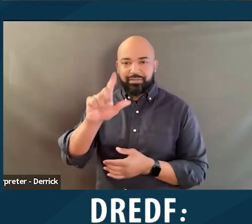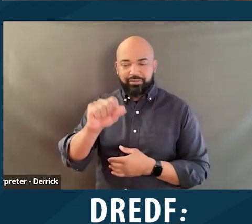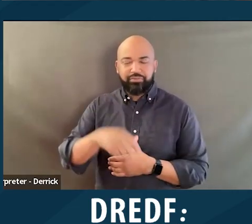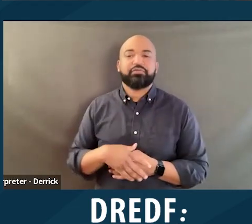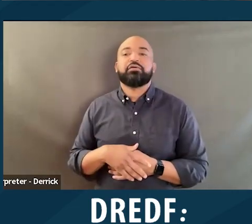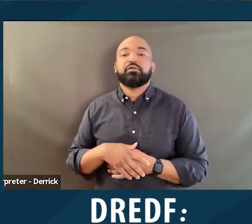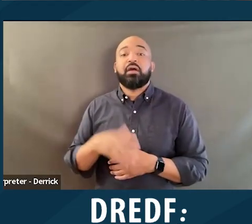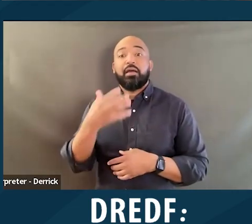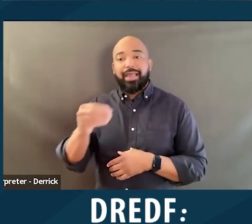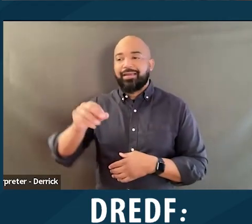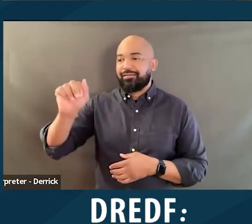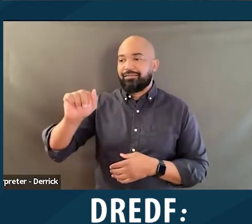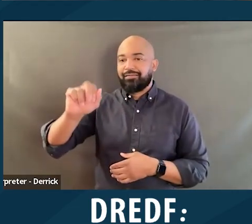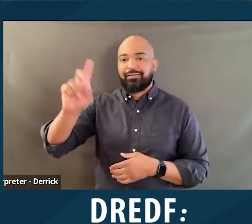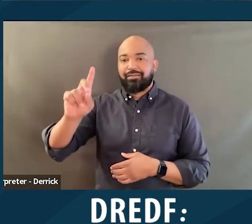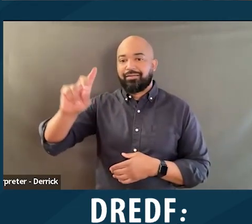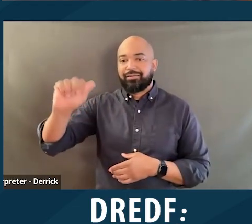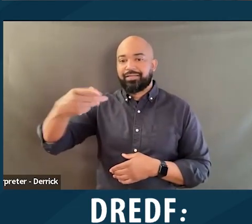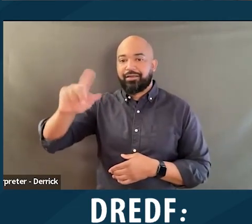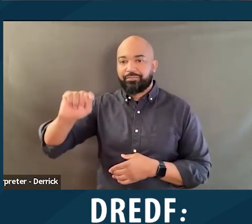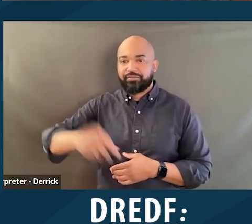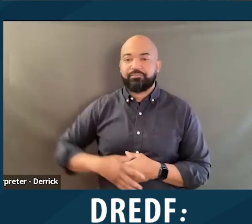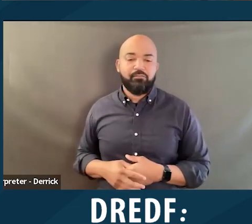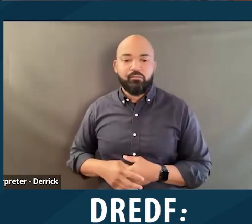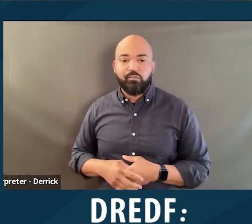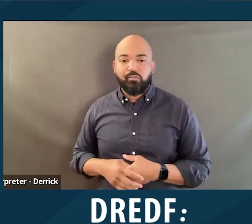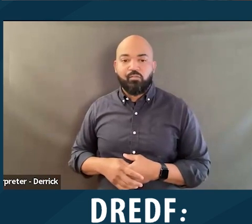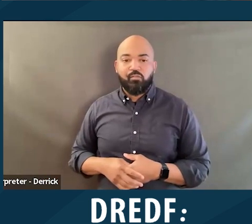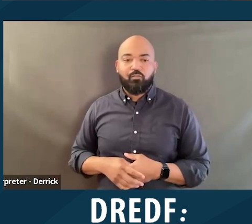And so I'm really glad that you're doing this, because this is really important,